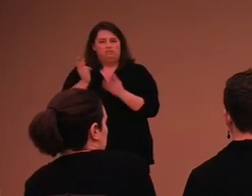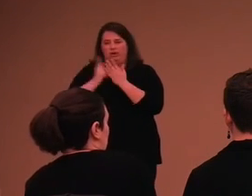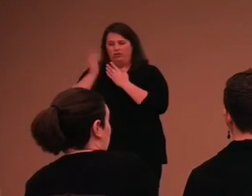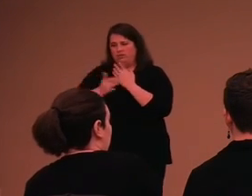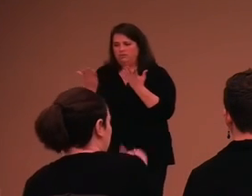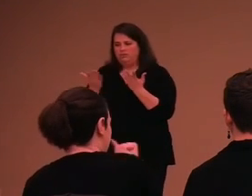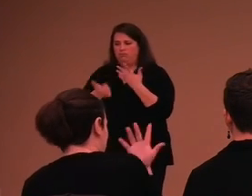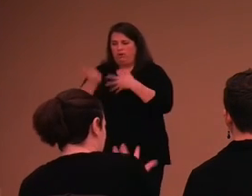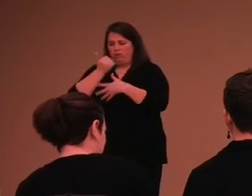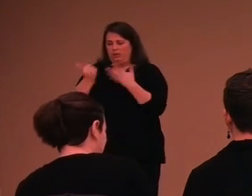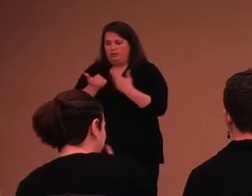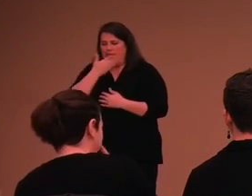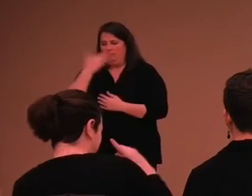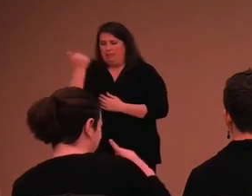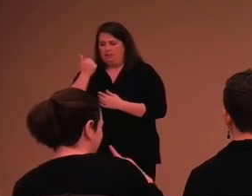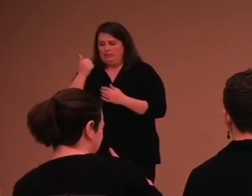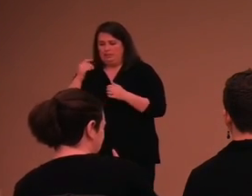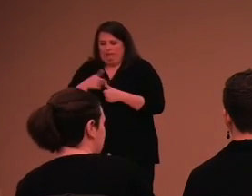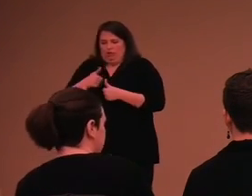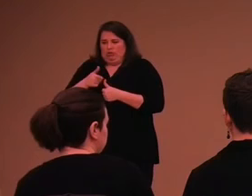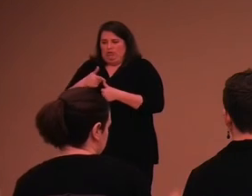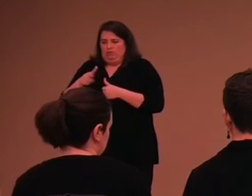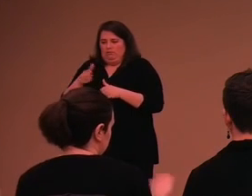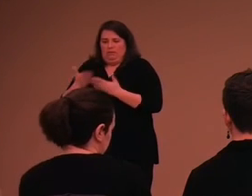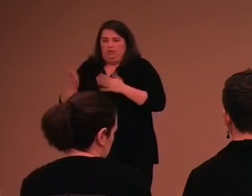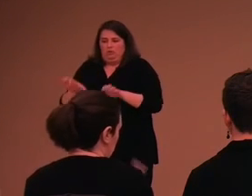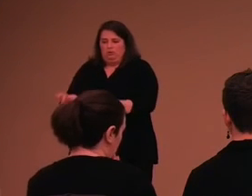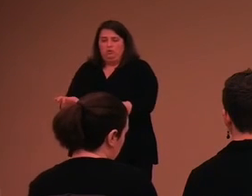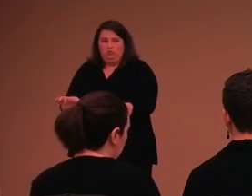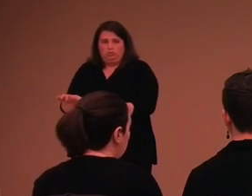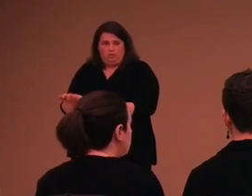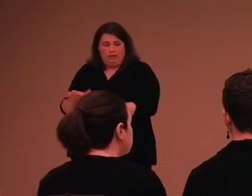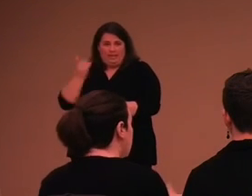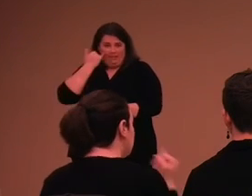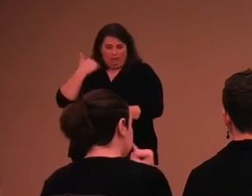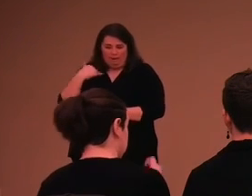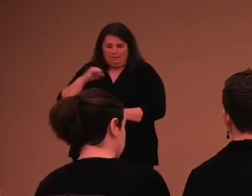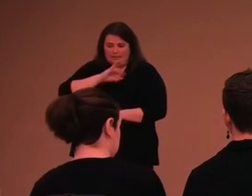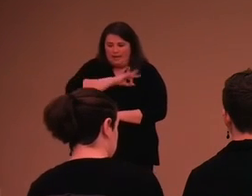first steps to take and if you have the capacity through staffing and volunteerism and